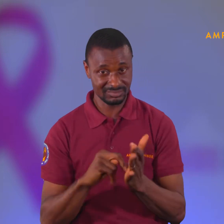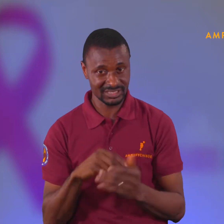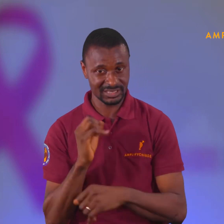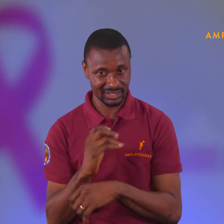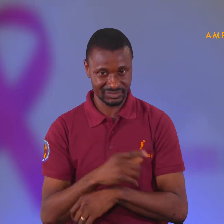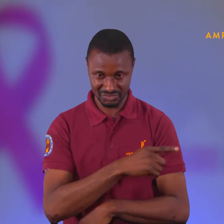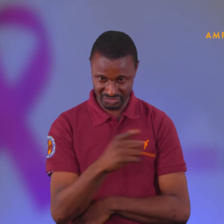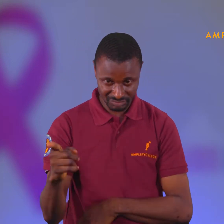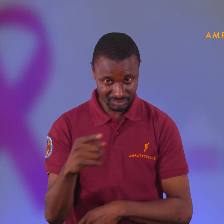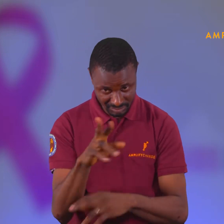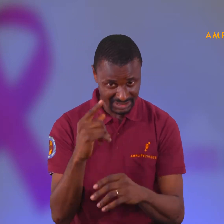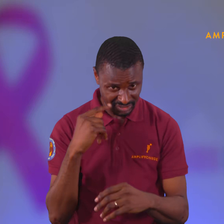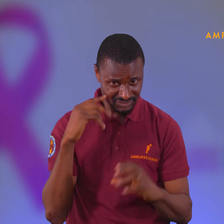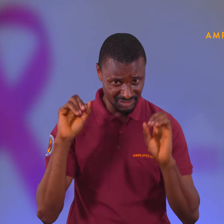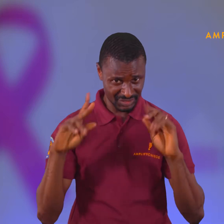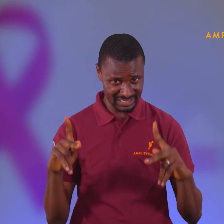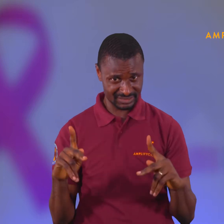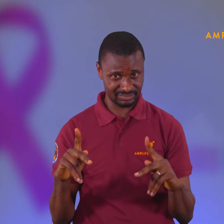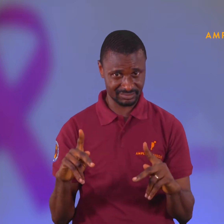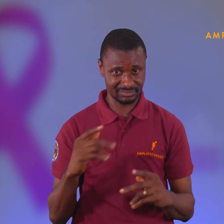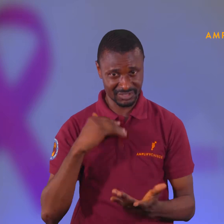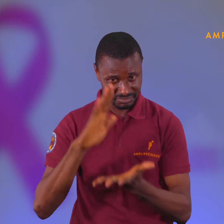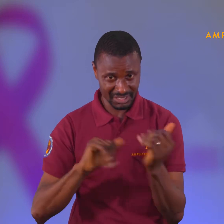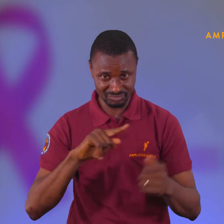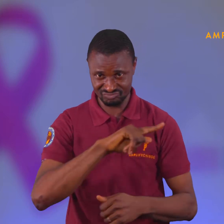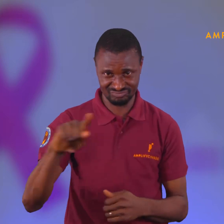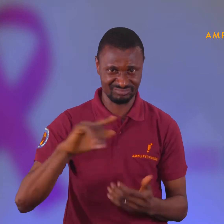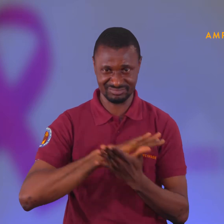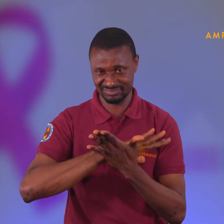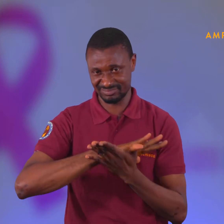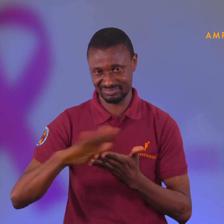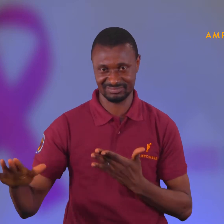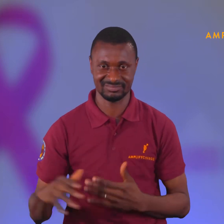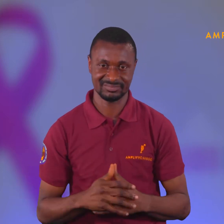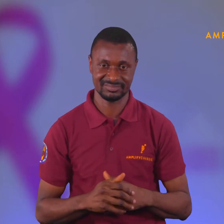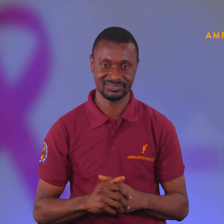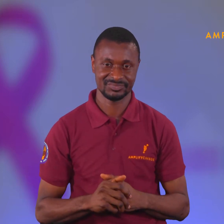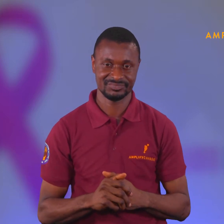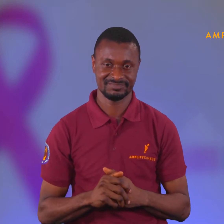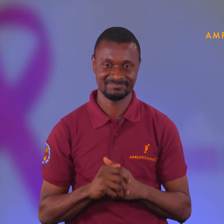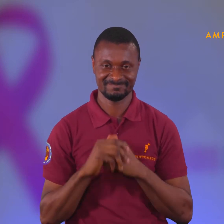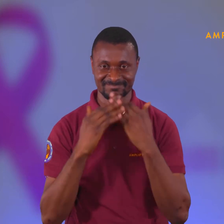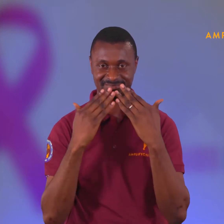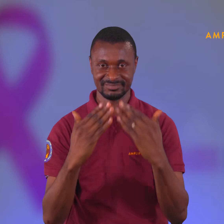I hope we will take the advice and lessons from this session with our facilitator seriously. Thank you.